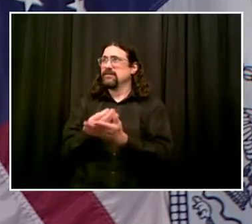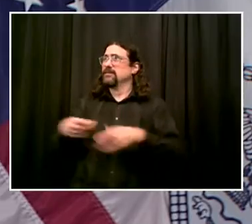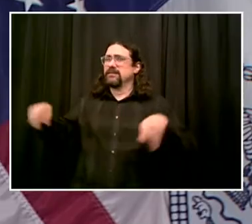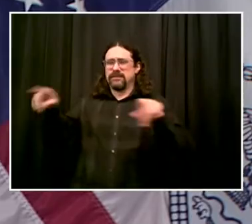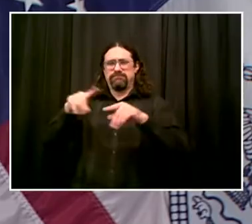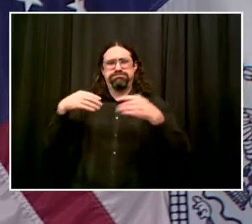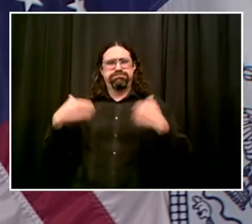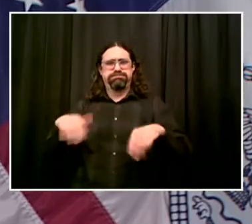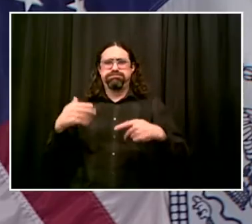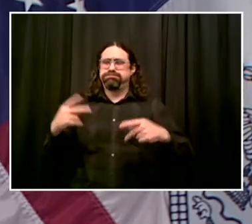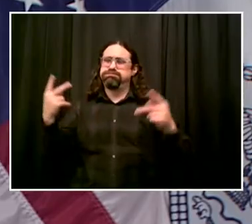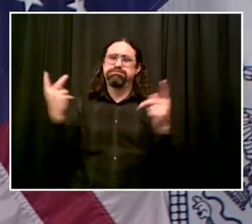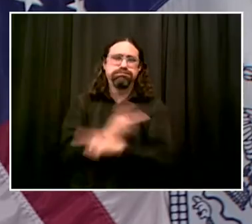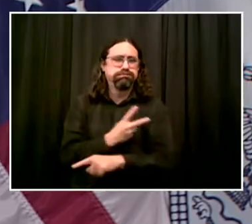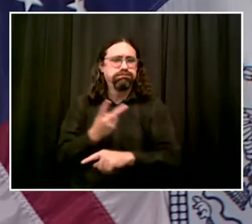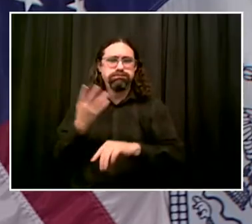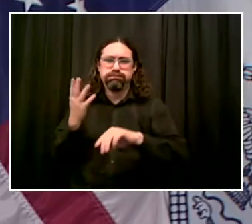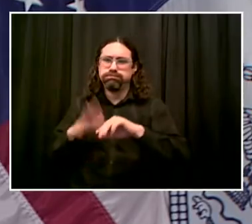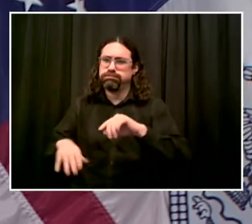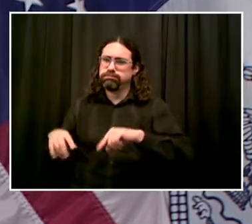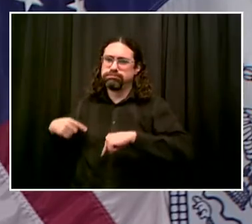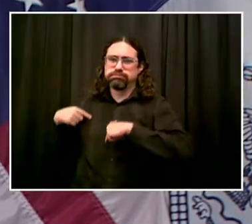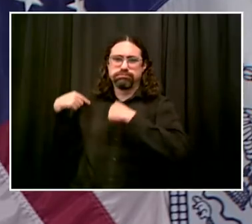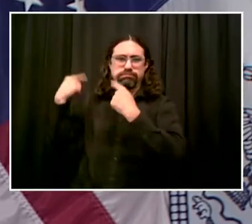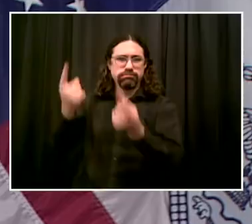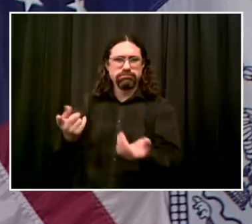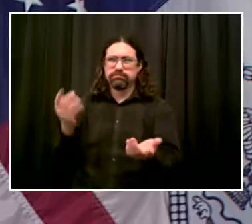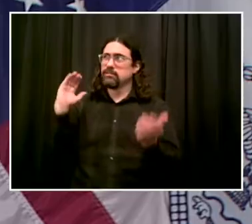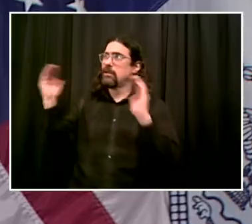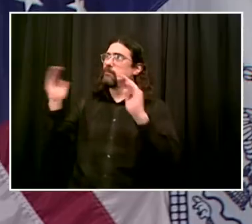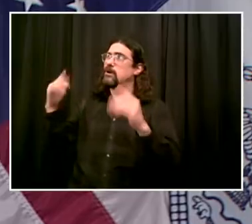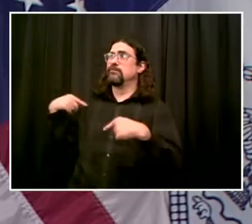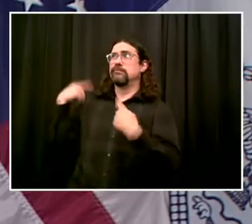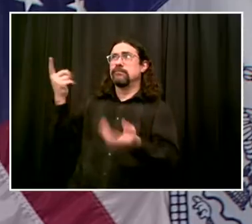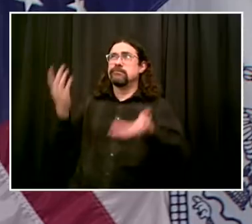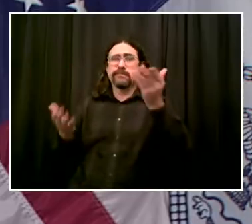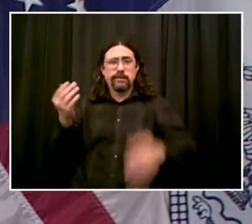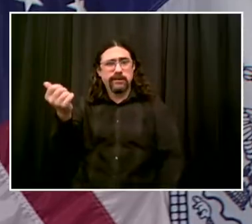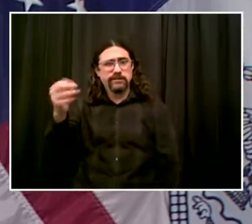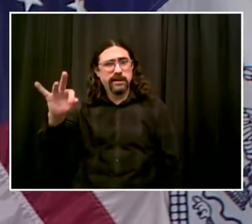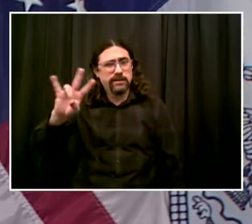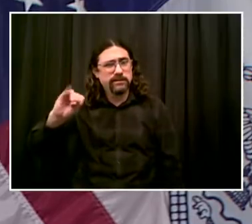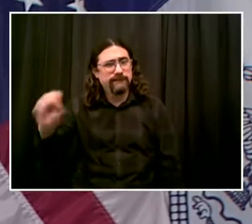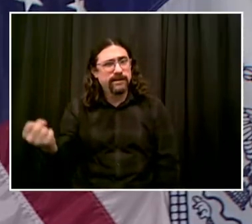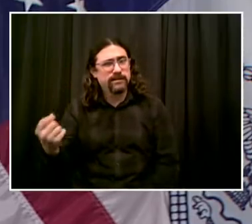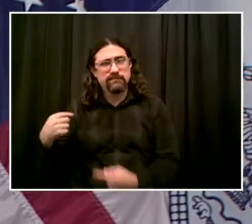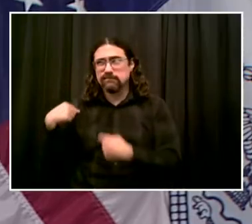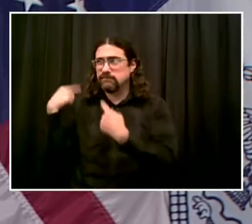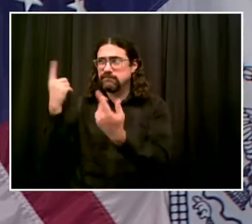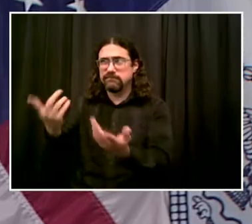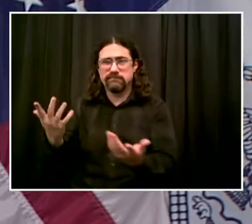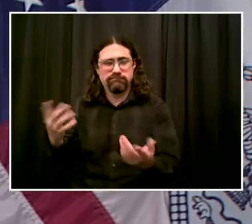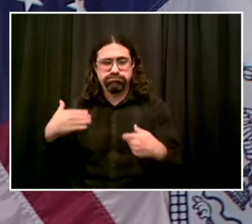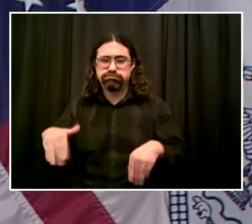UNPRECEDENTE D SINCE THE 10S97. TO TURN TO ANY